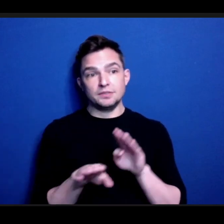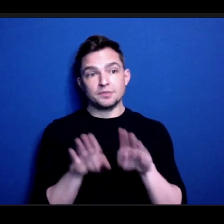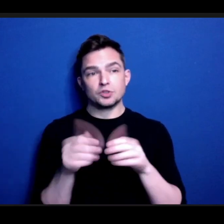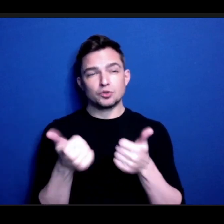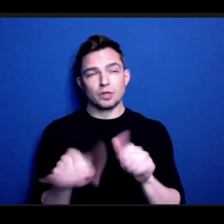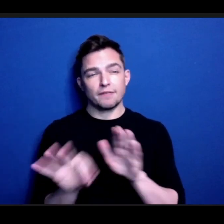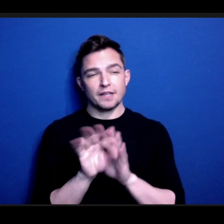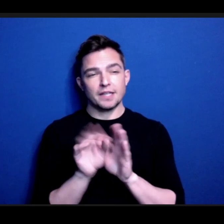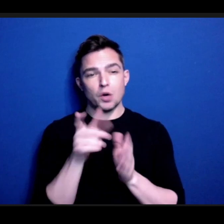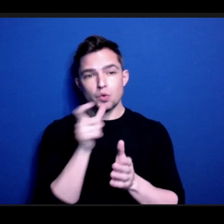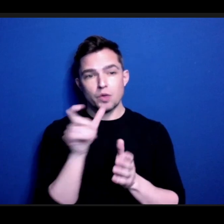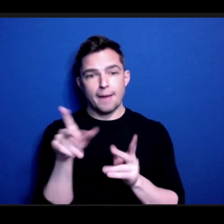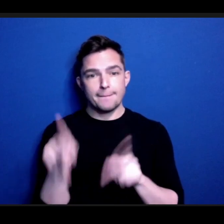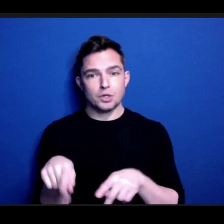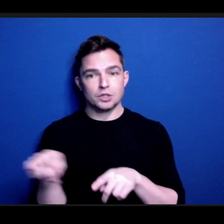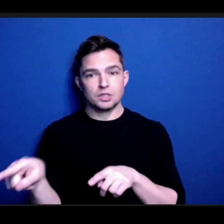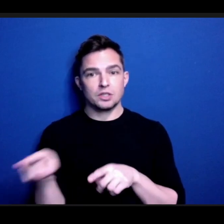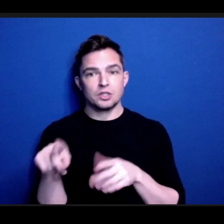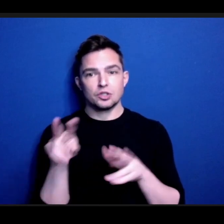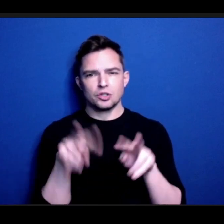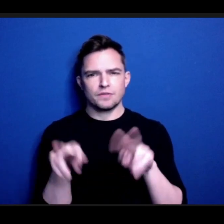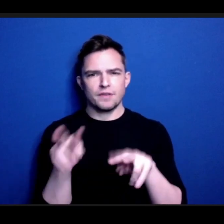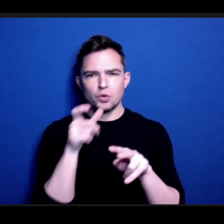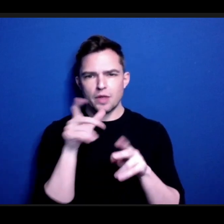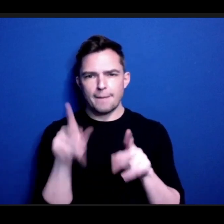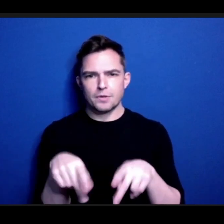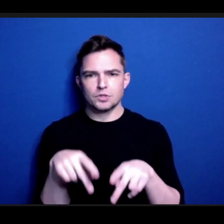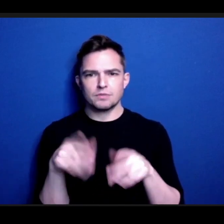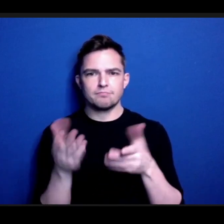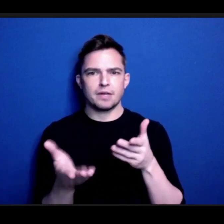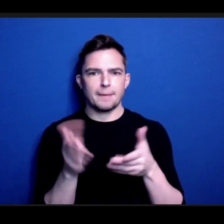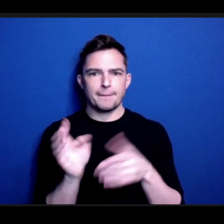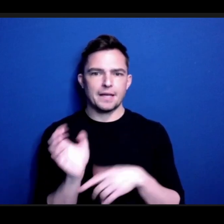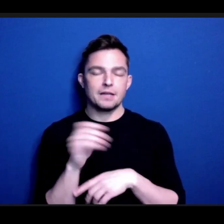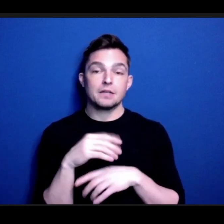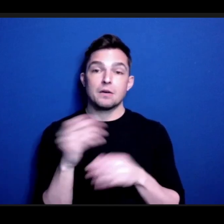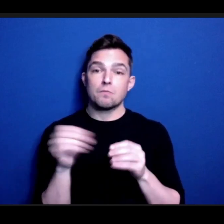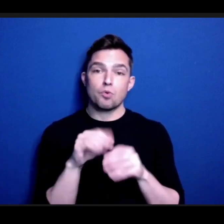is, in order to surveil who this participant might be, there are more steps that the surveillance